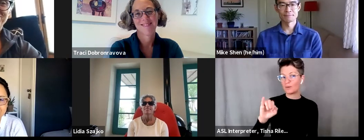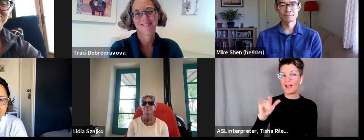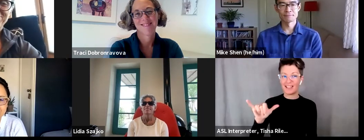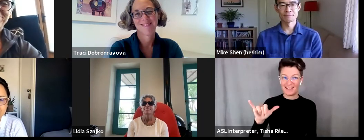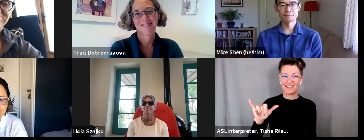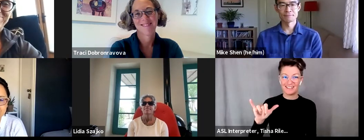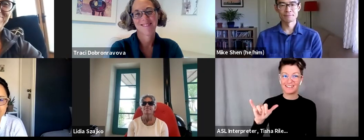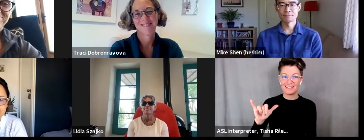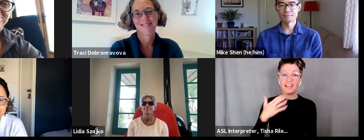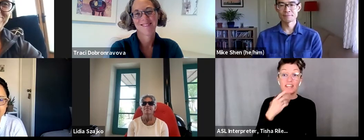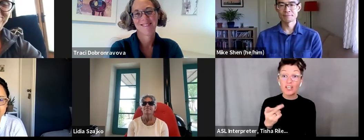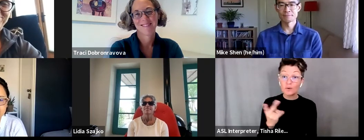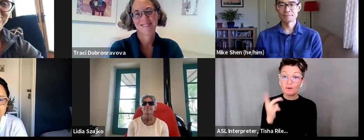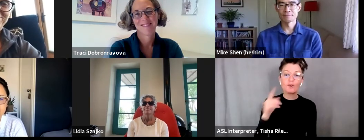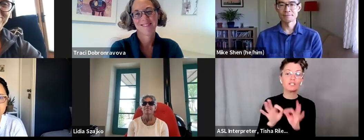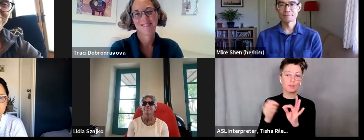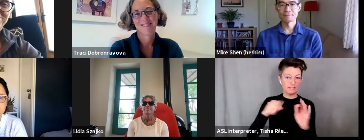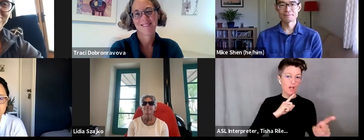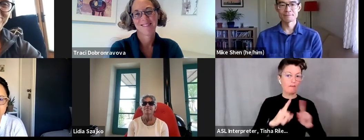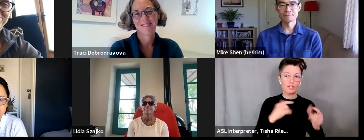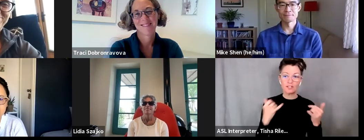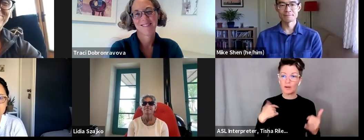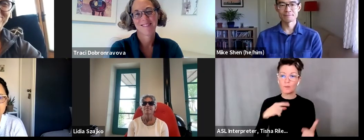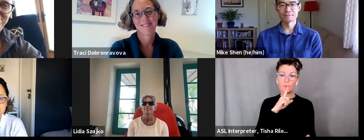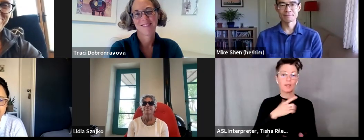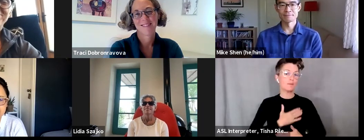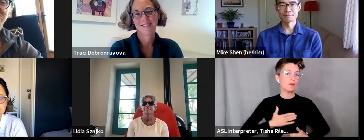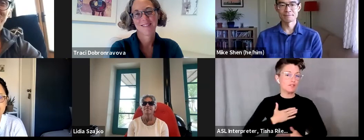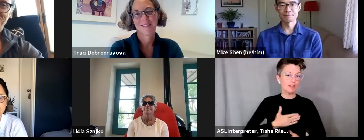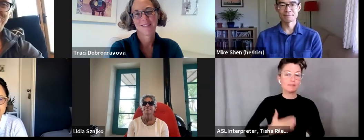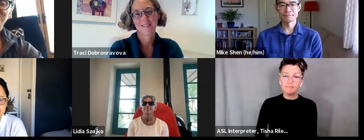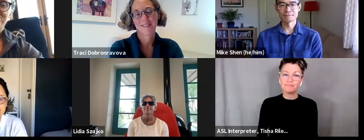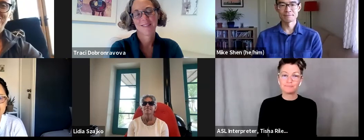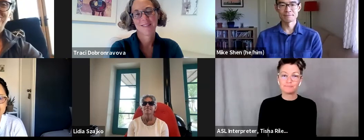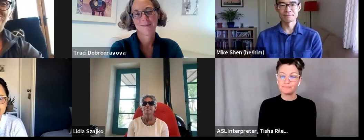for interpreting this conversation today. We really appreciate it. And